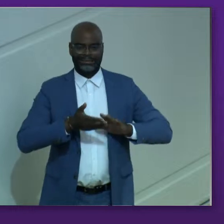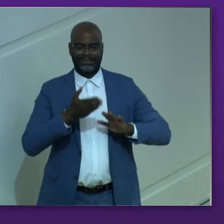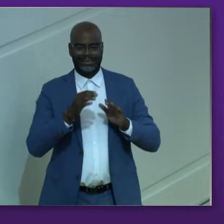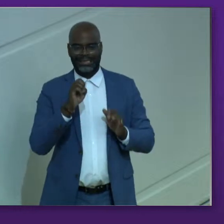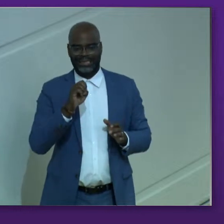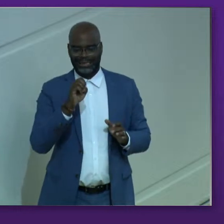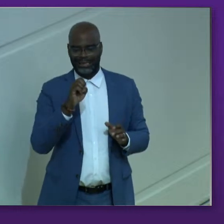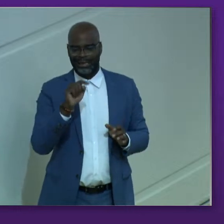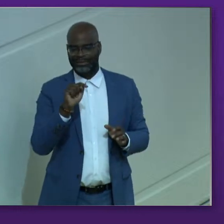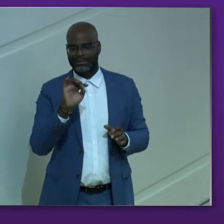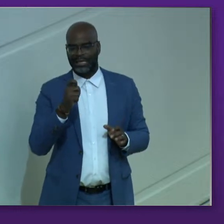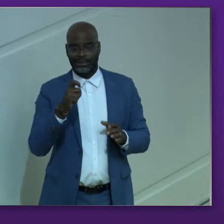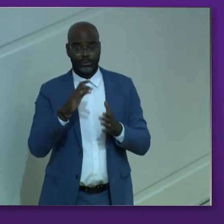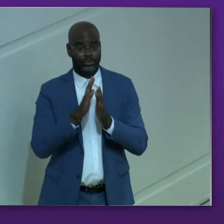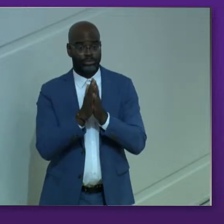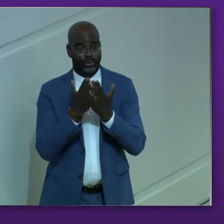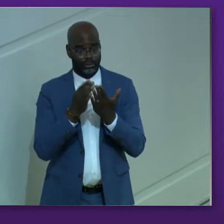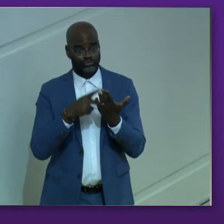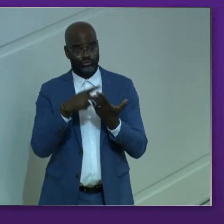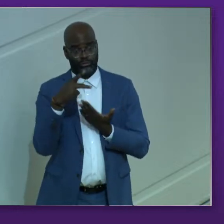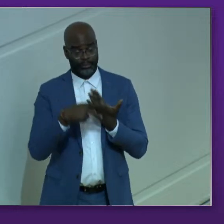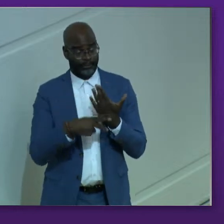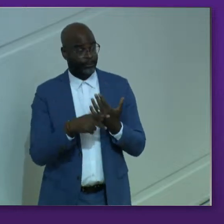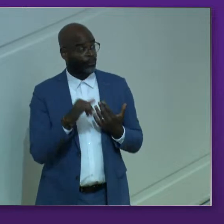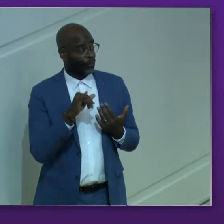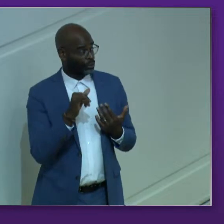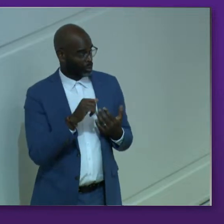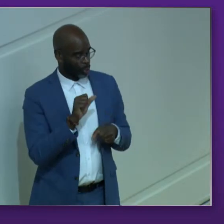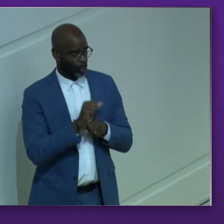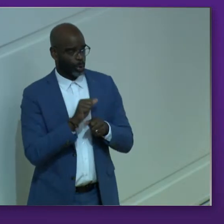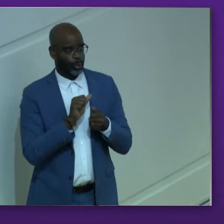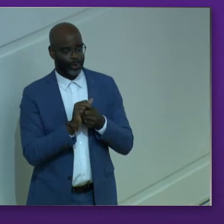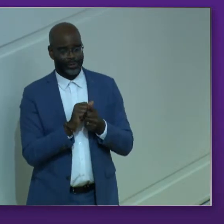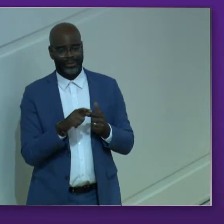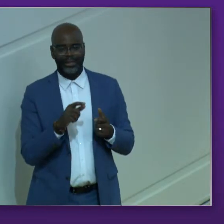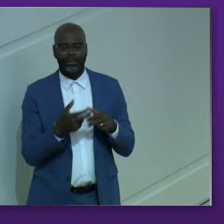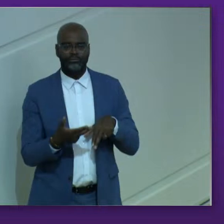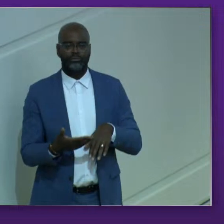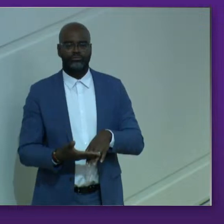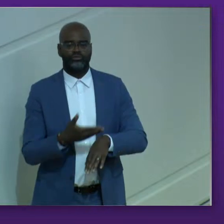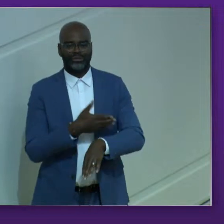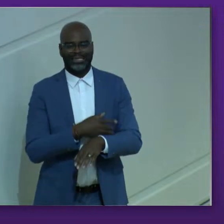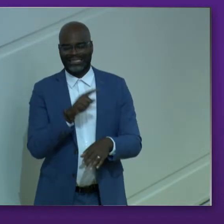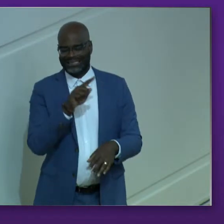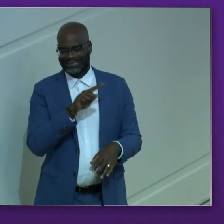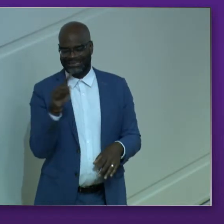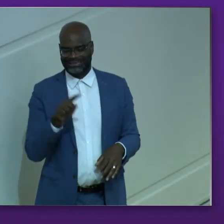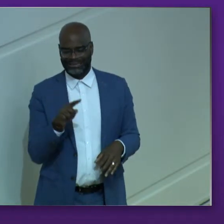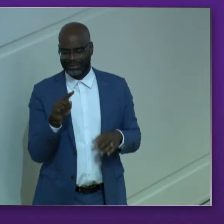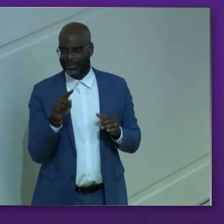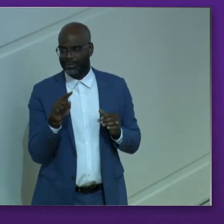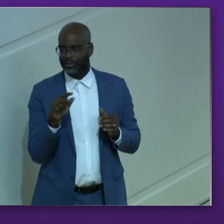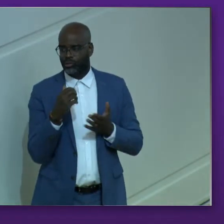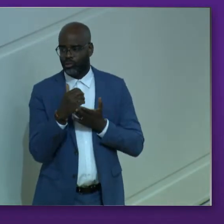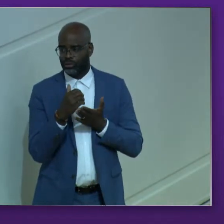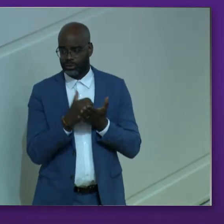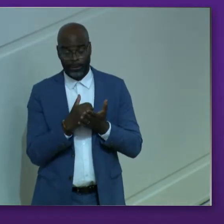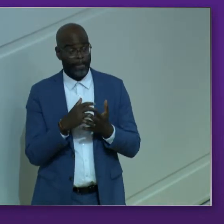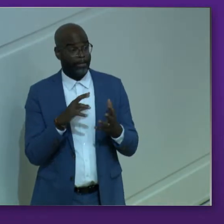AND SUSTAINING THE E TEXTBOOK PROGRAM AND WORKING WITH